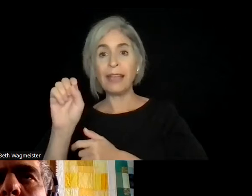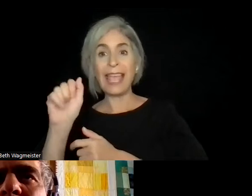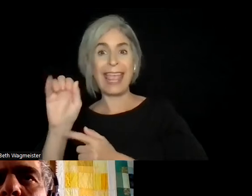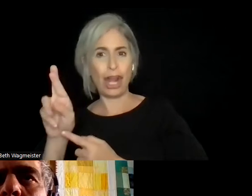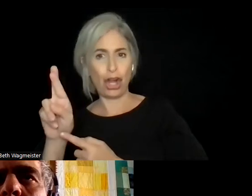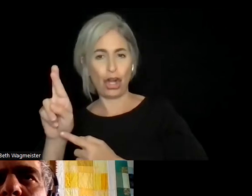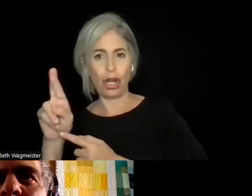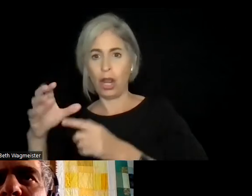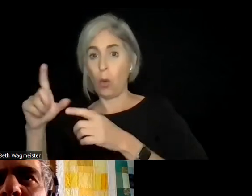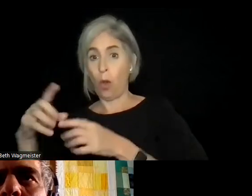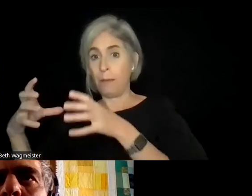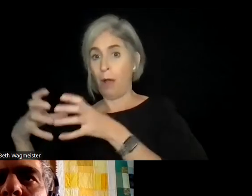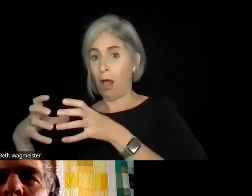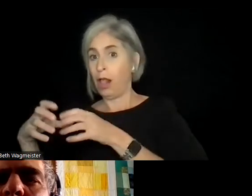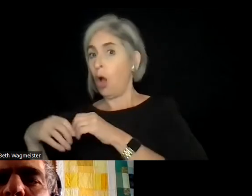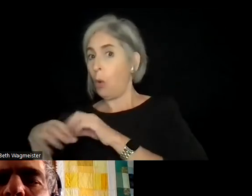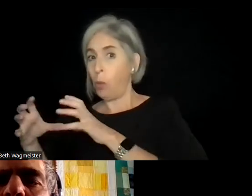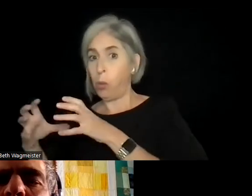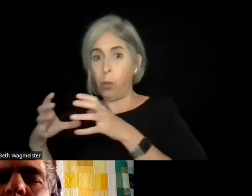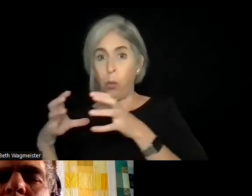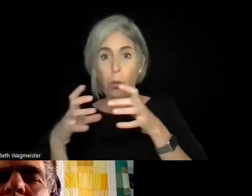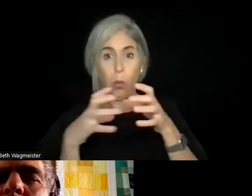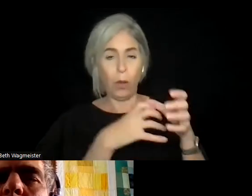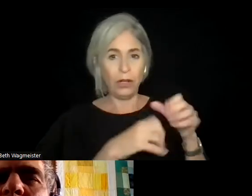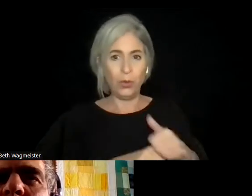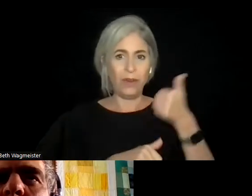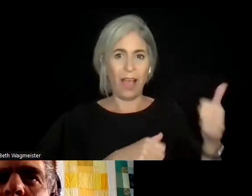you push by controlling currents of air from one end of the